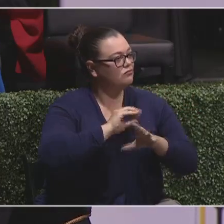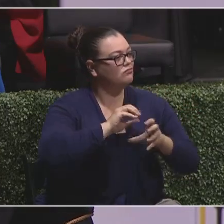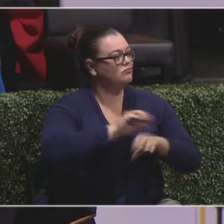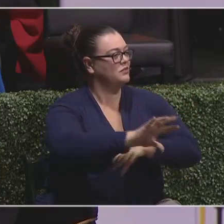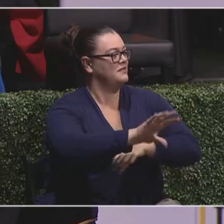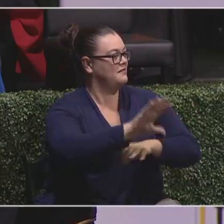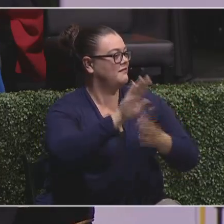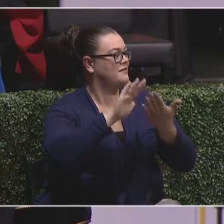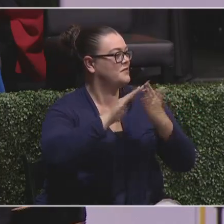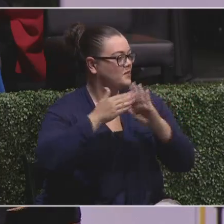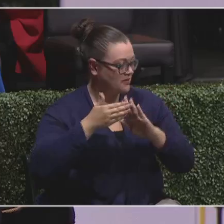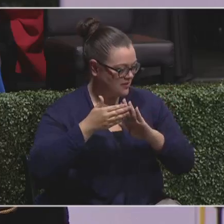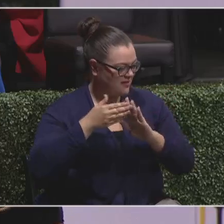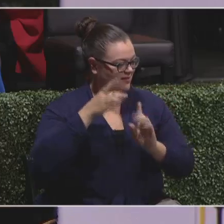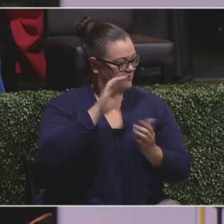CREATED NEW PRIORITIES AND NEW